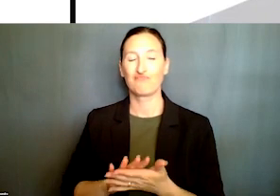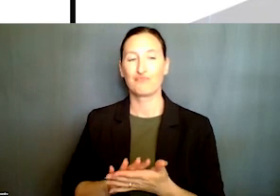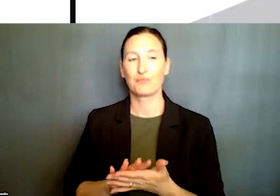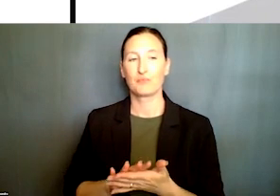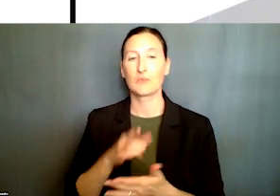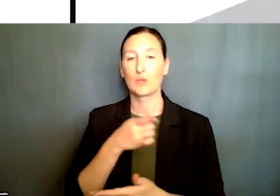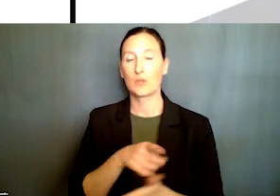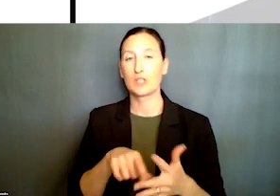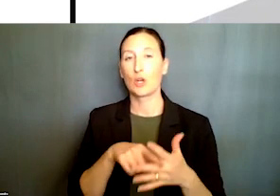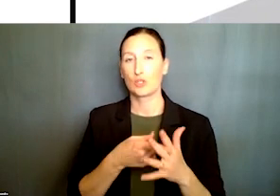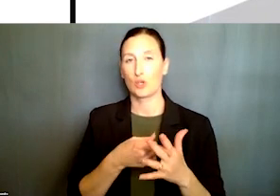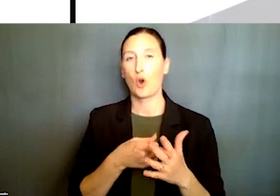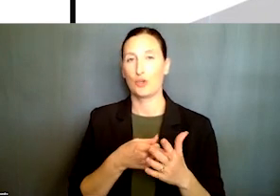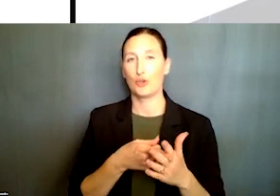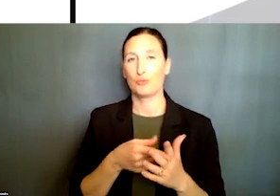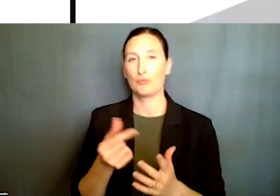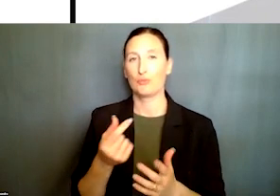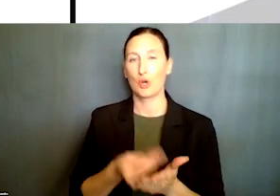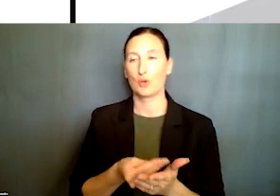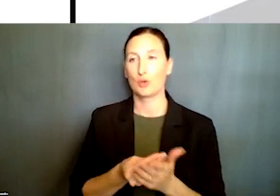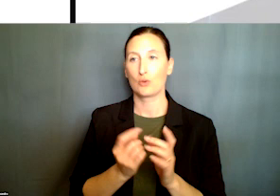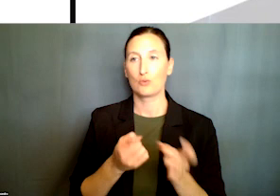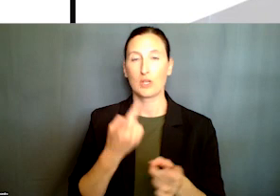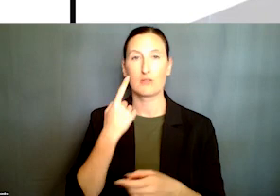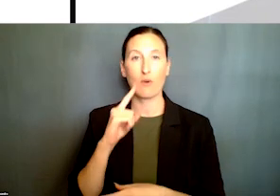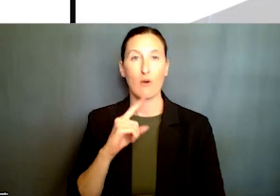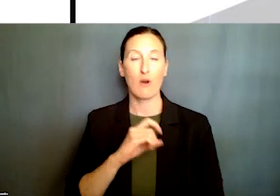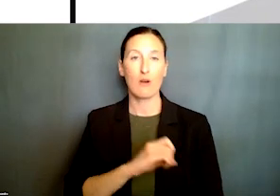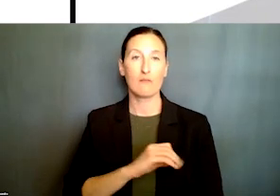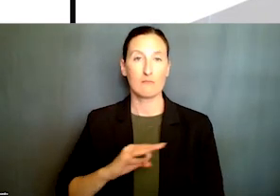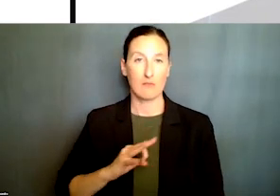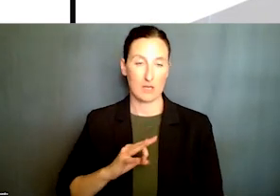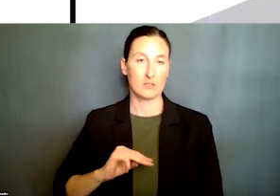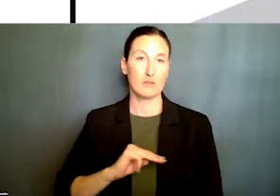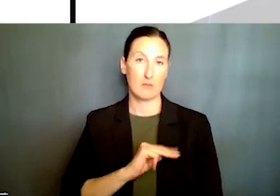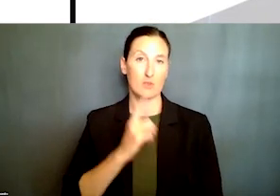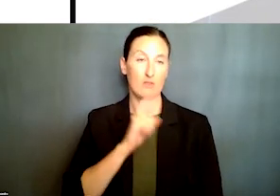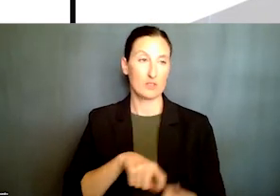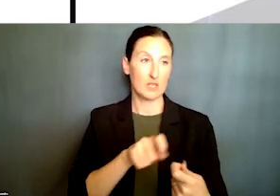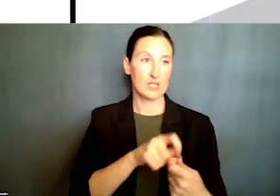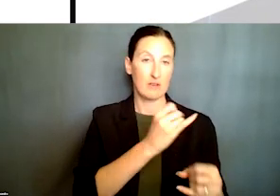These are starter grants for faculty members at particular institutions which are